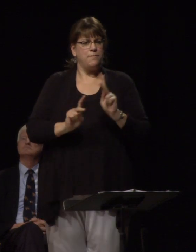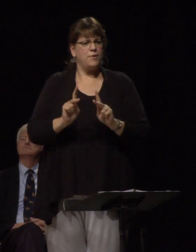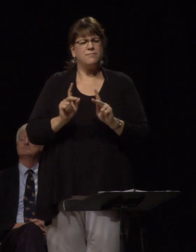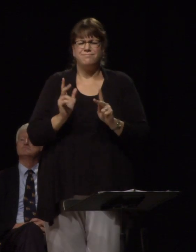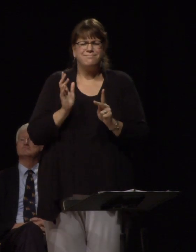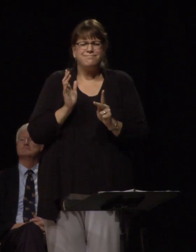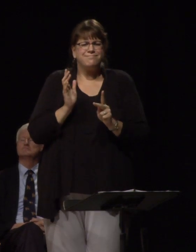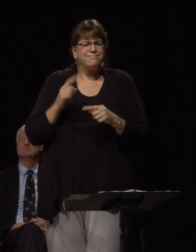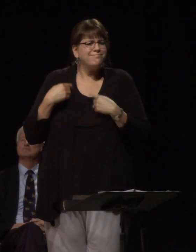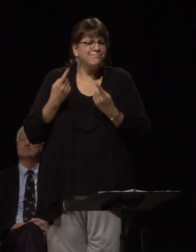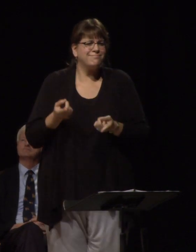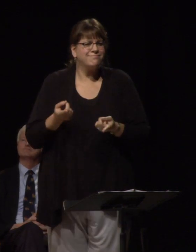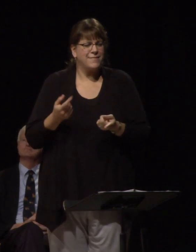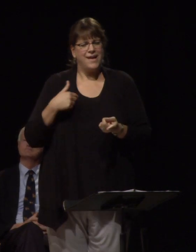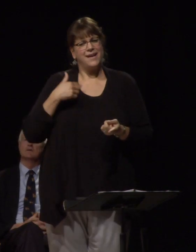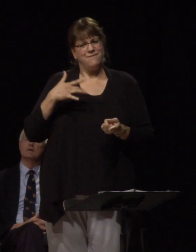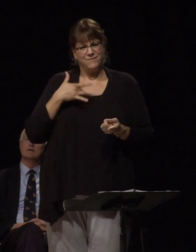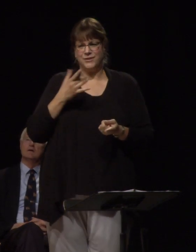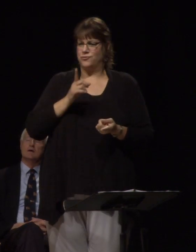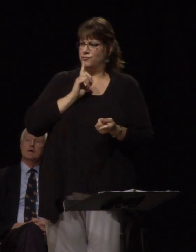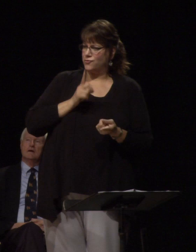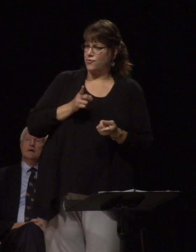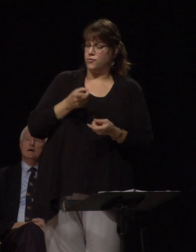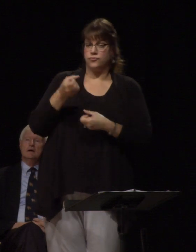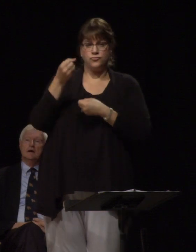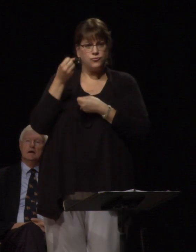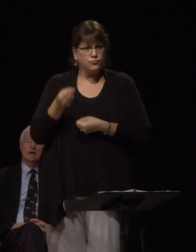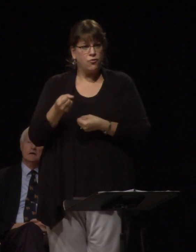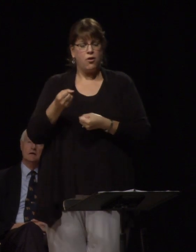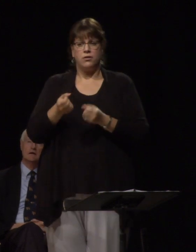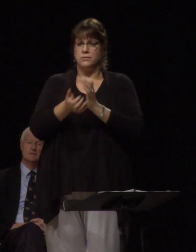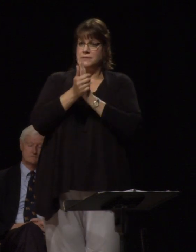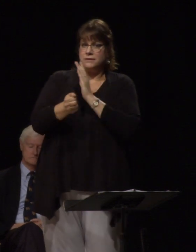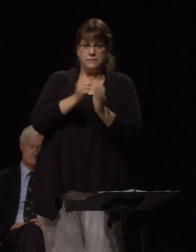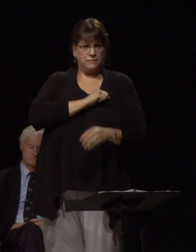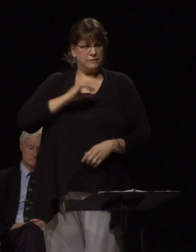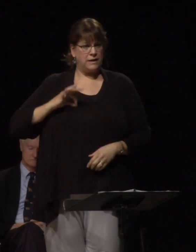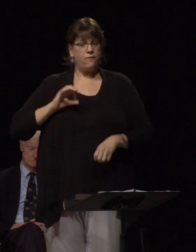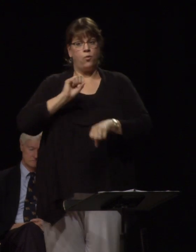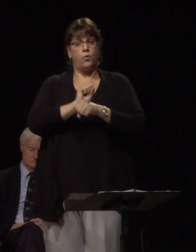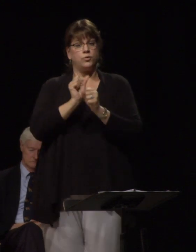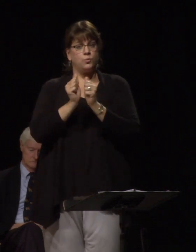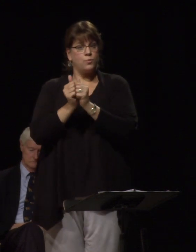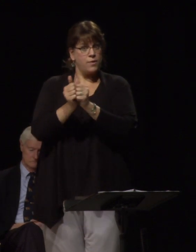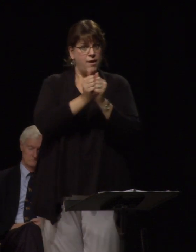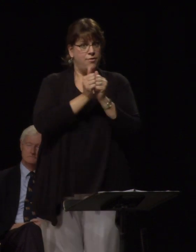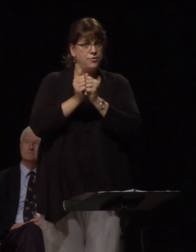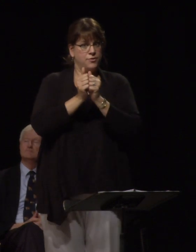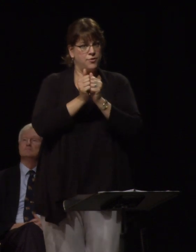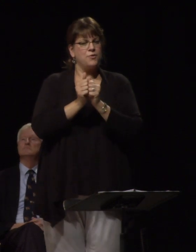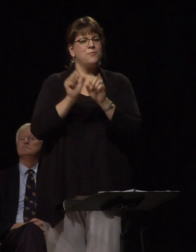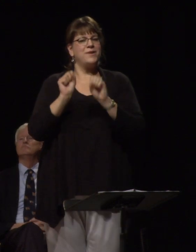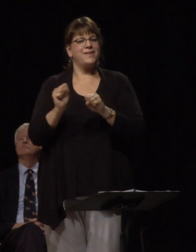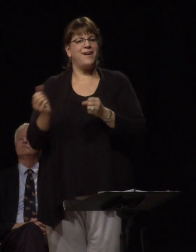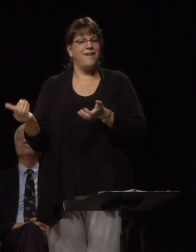STRONG AND COMPETENT STAFF COLLABORATING WITH EACH OTHER, WE HAVE THE POWER TO PLACE RIT ON THE CHRONICLE'S LIST IN MANY